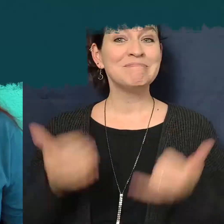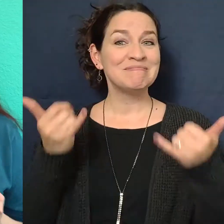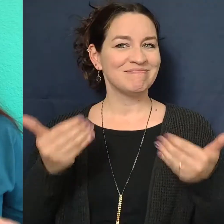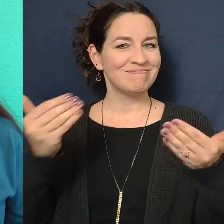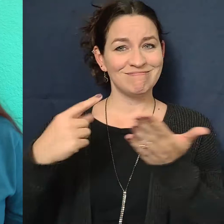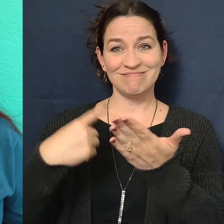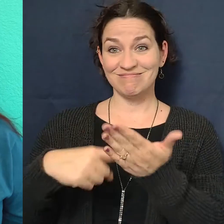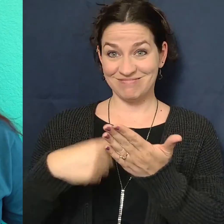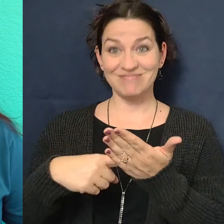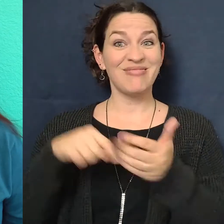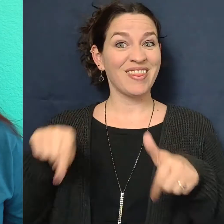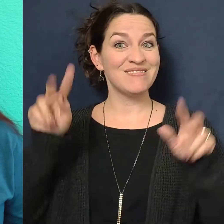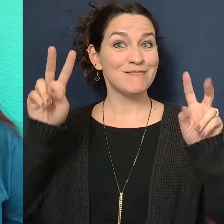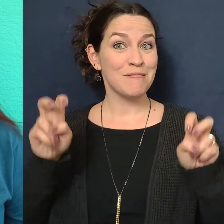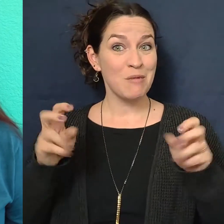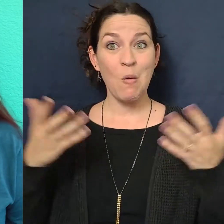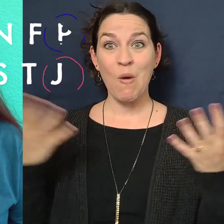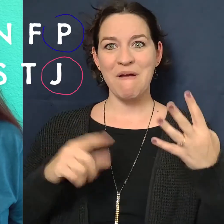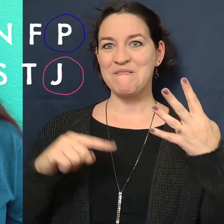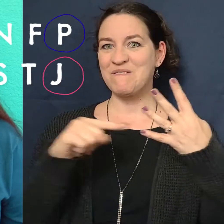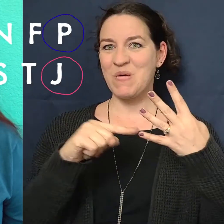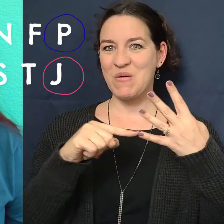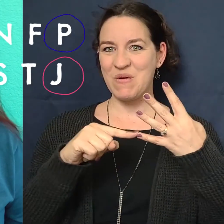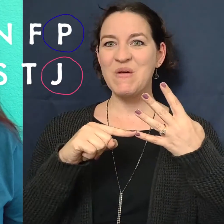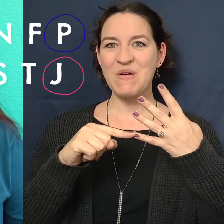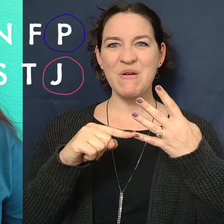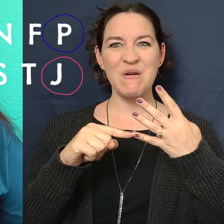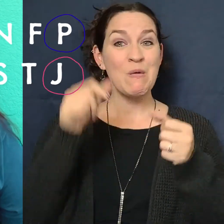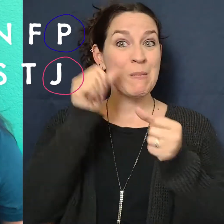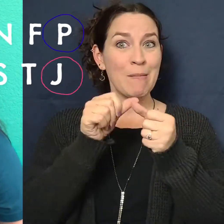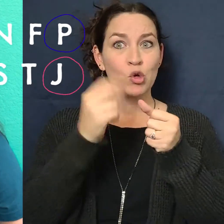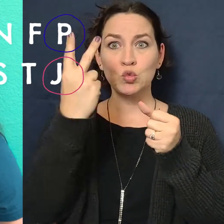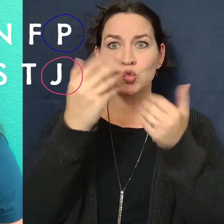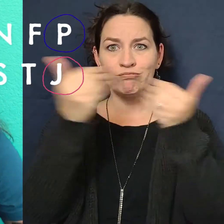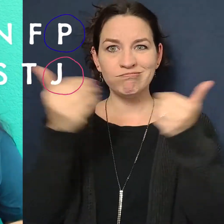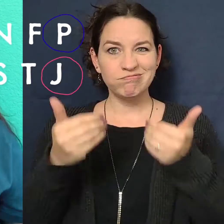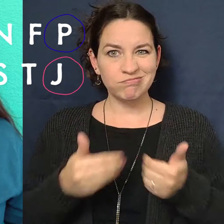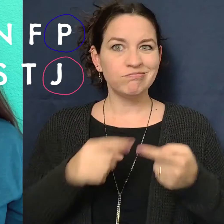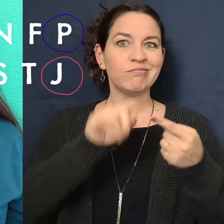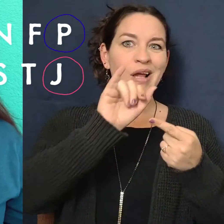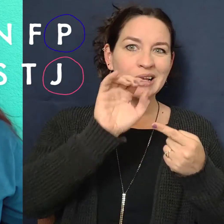Okay, let's jump into the topic, we're the fourth dichotomy, the fourth pair of letters in the Myers-Briggs, we've talked about all the other ones.